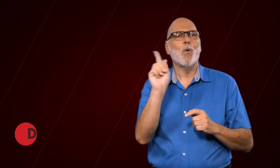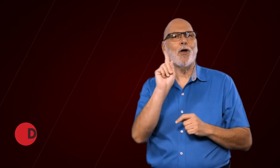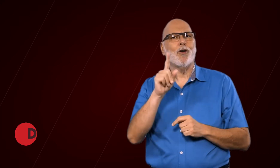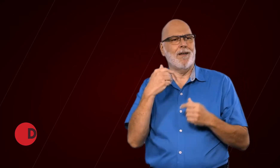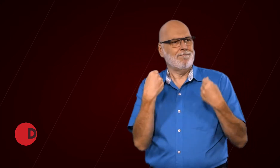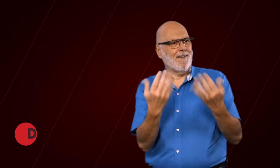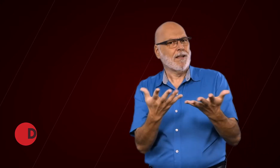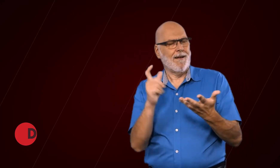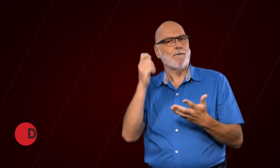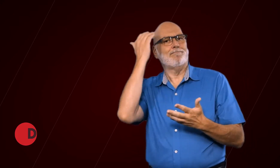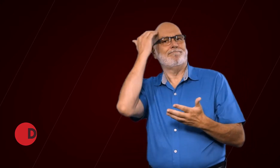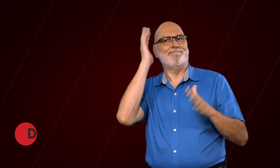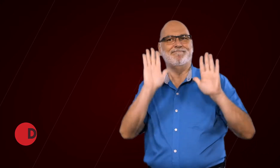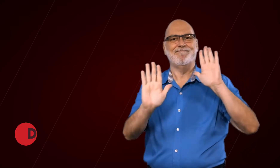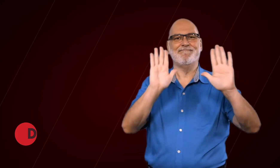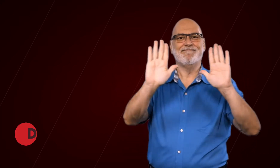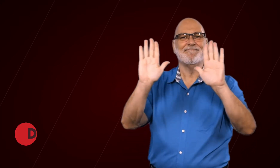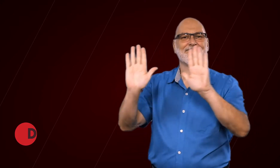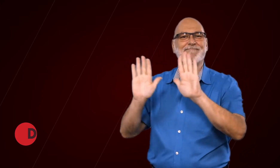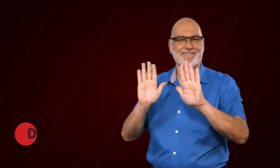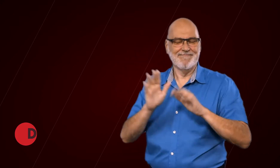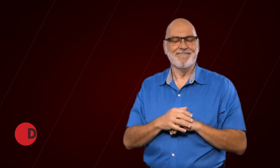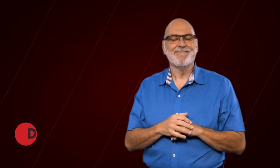programs in their areas.